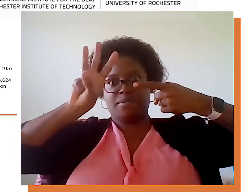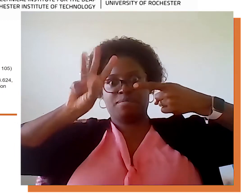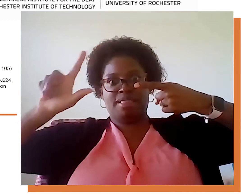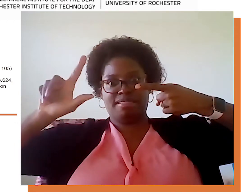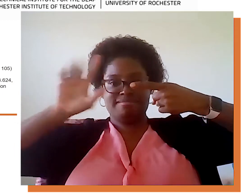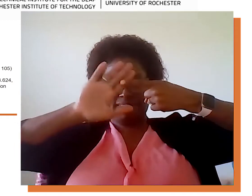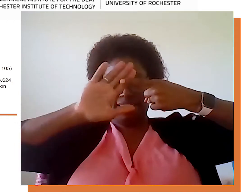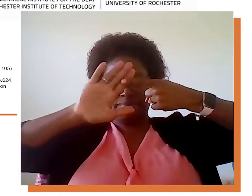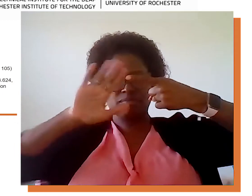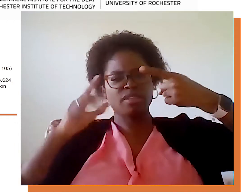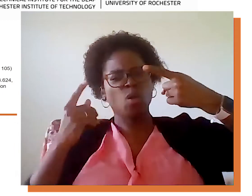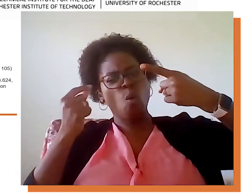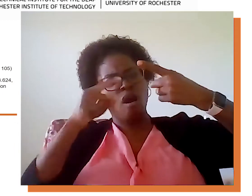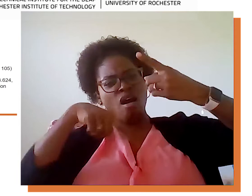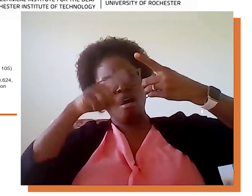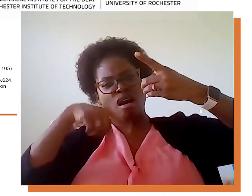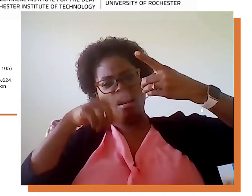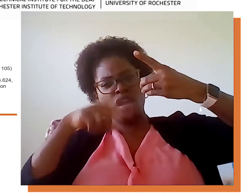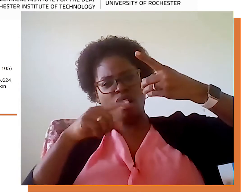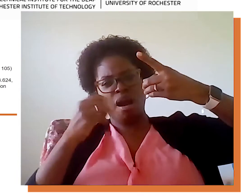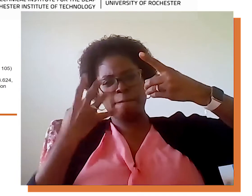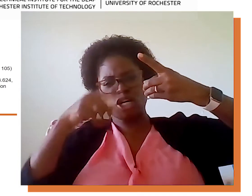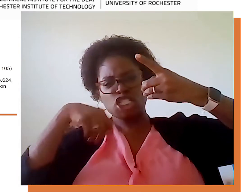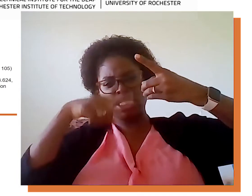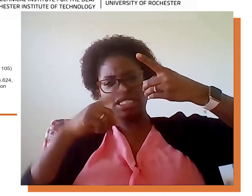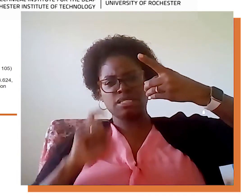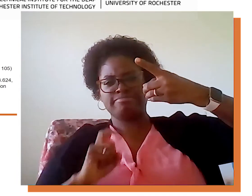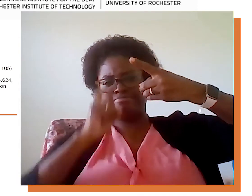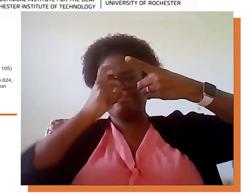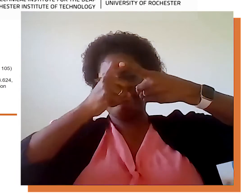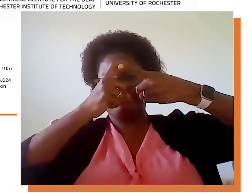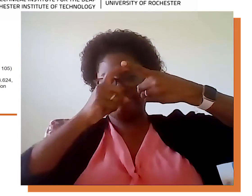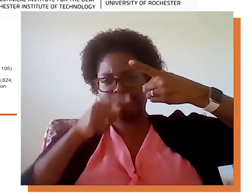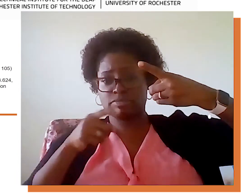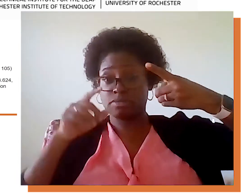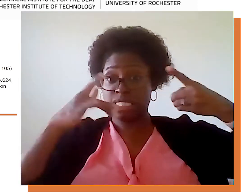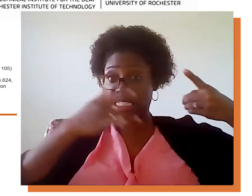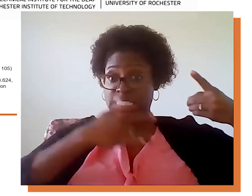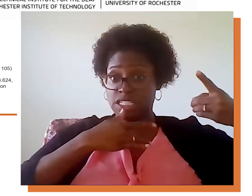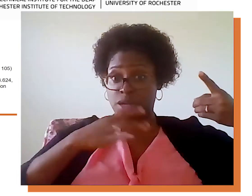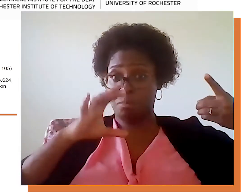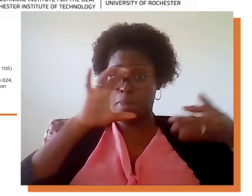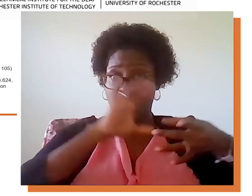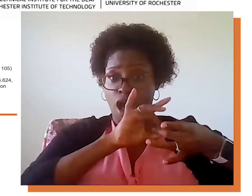Now, satisfaction with life is what I was studying primarily, and I was curious what contributes to that